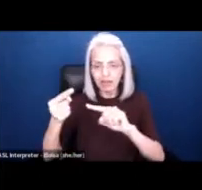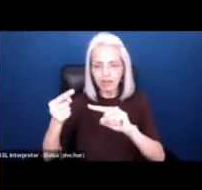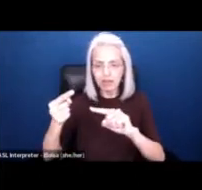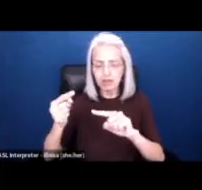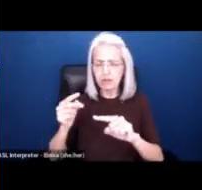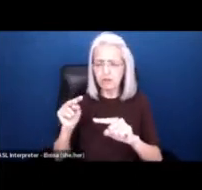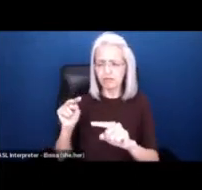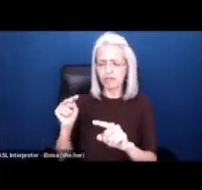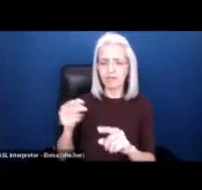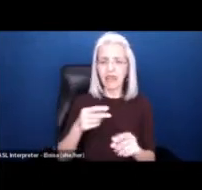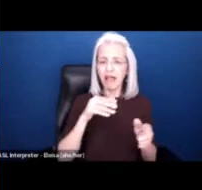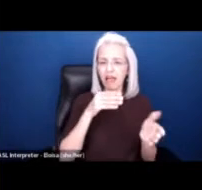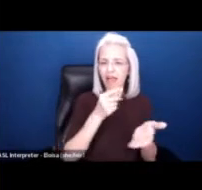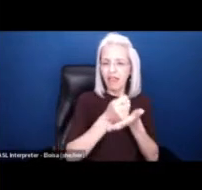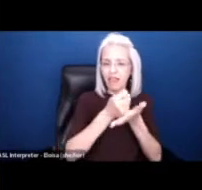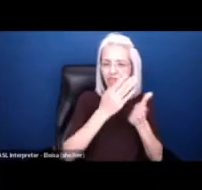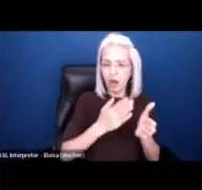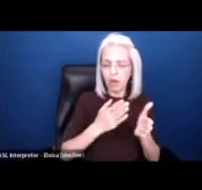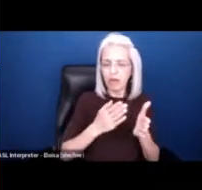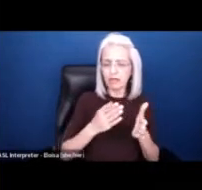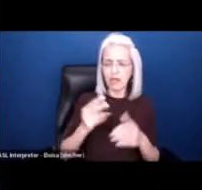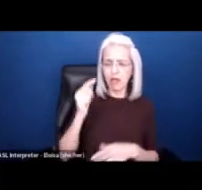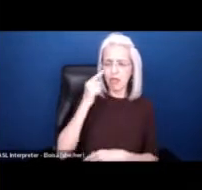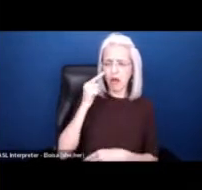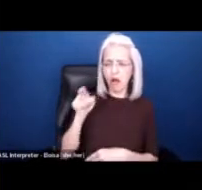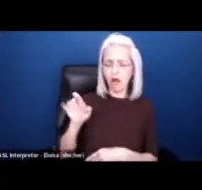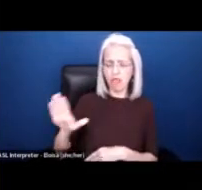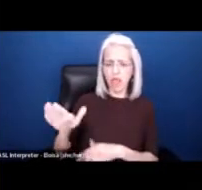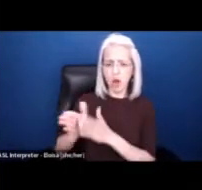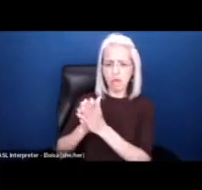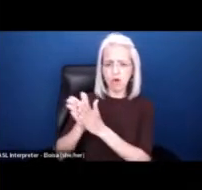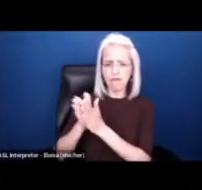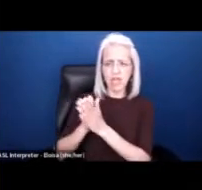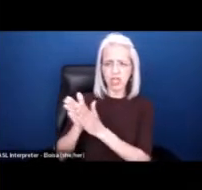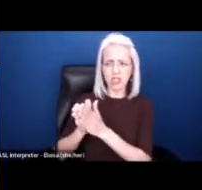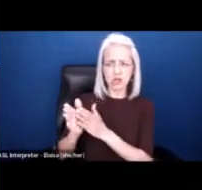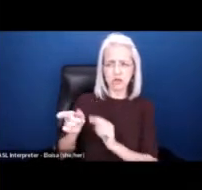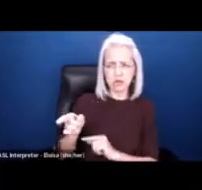therapist as reflecting a person's motivation for treatment or their commitment to